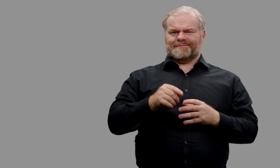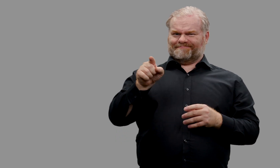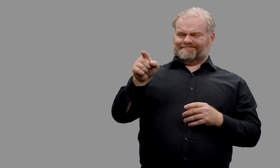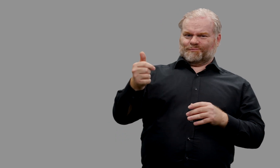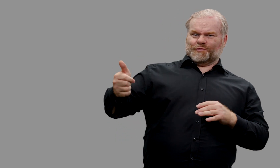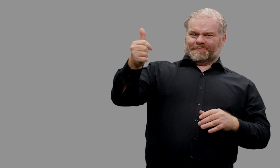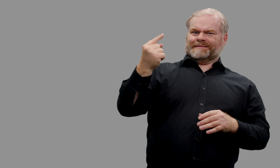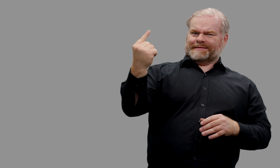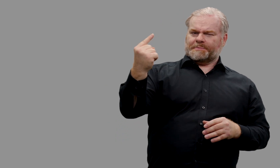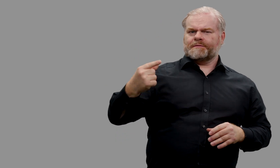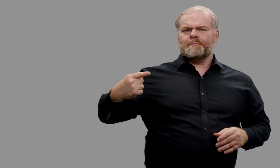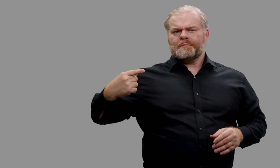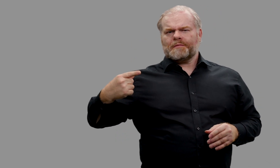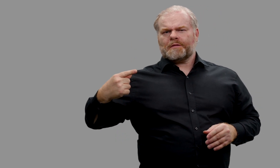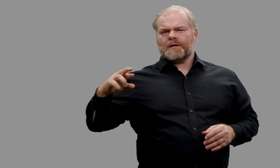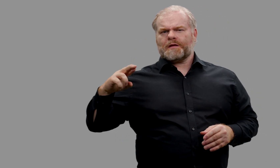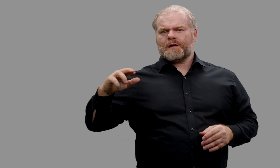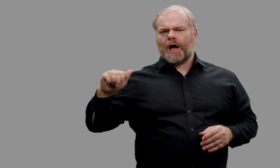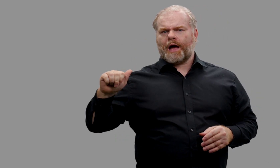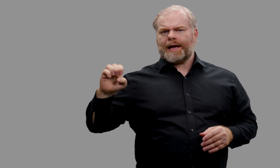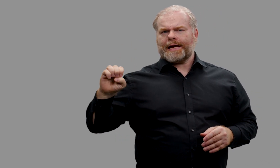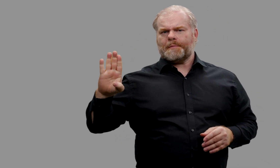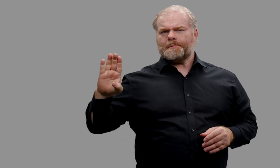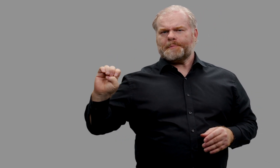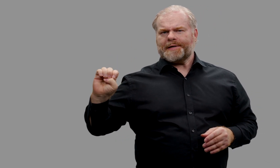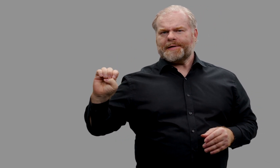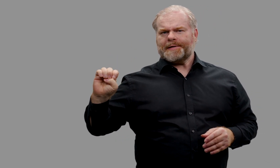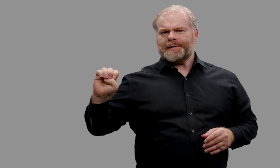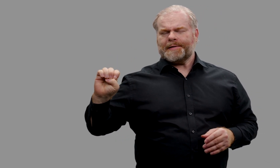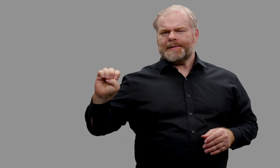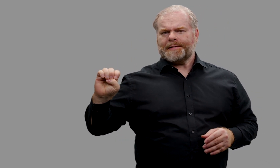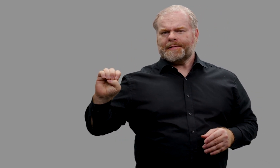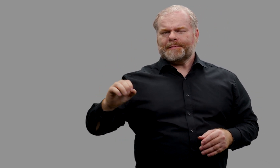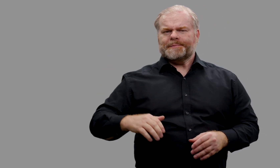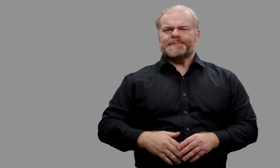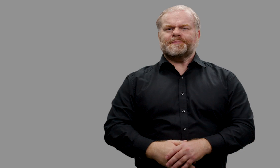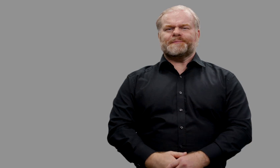Gräbe was the boss.